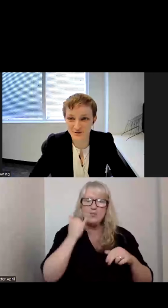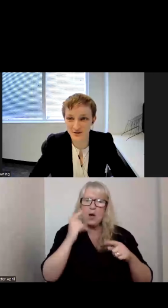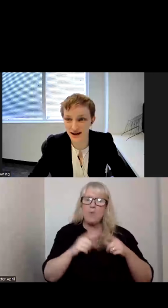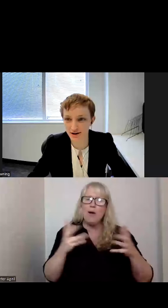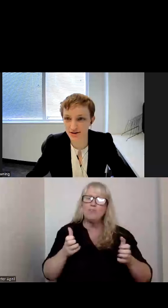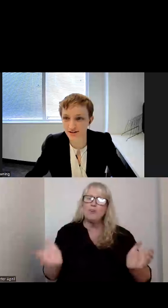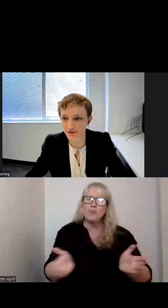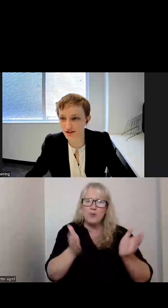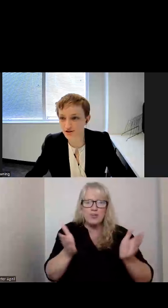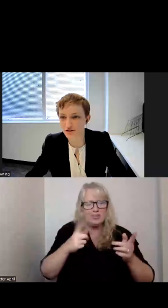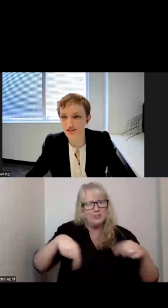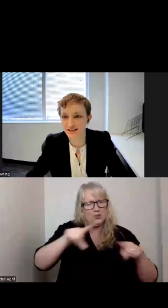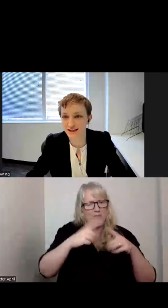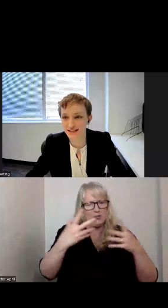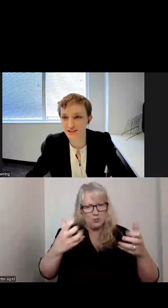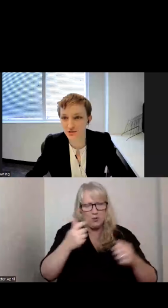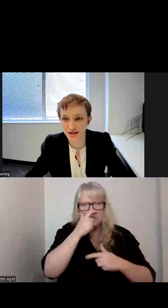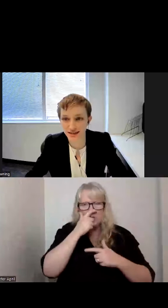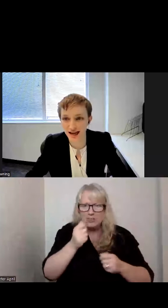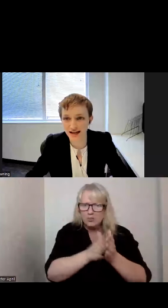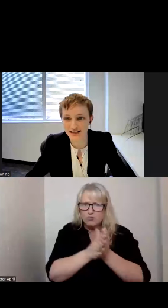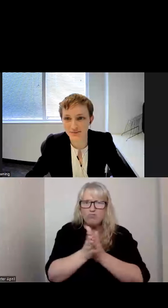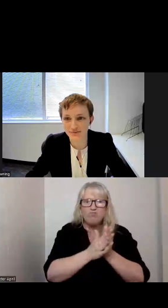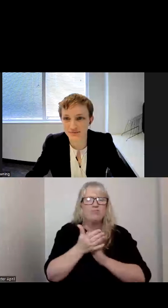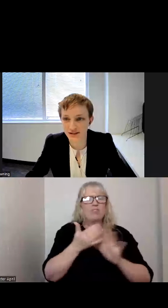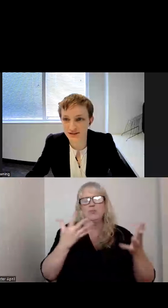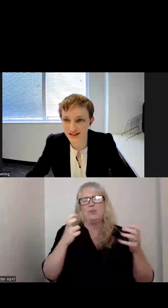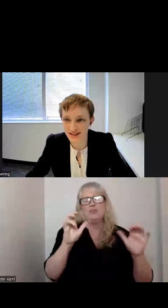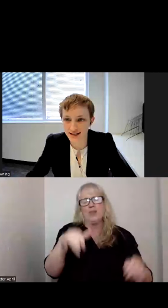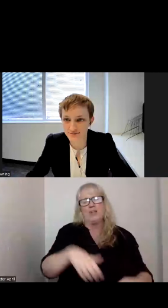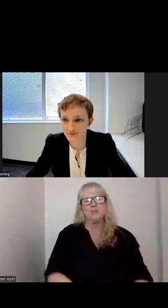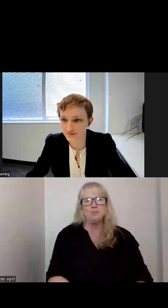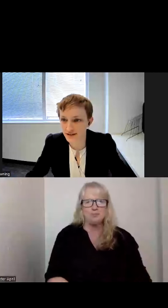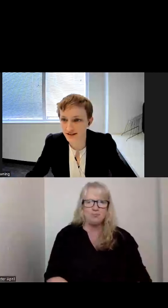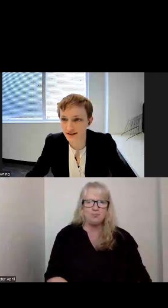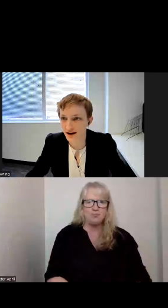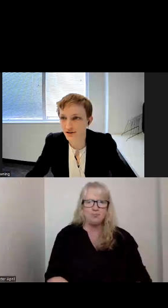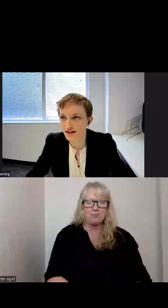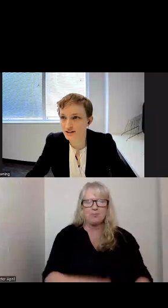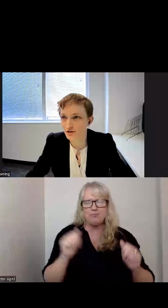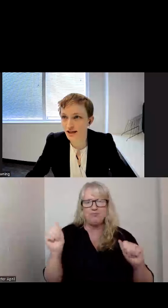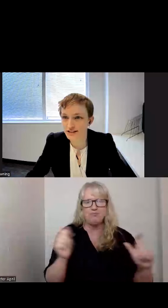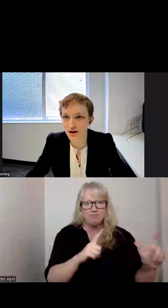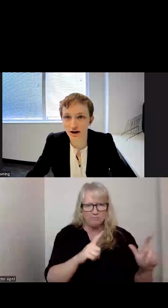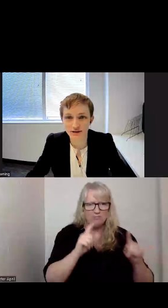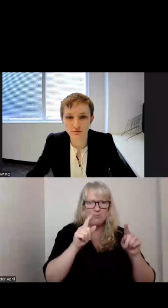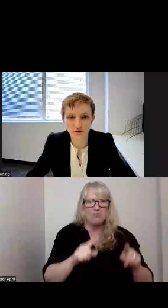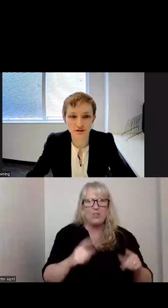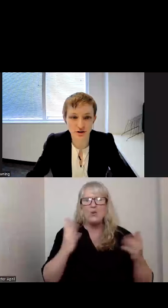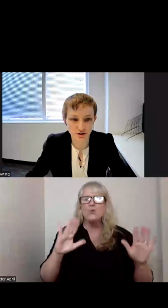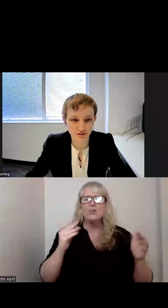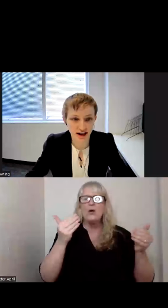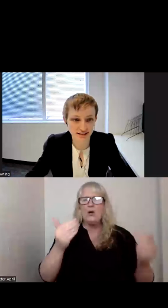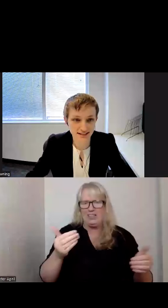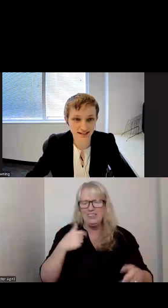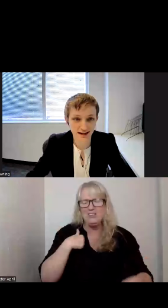WITH KAREN IF YOU ARE INTERESTED IN DOING THAT. LET'S GO AHEAD AND MOVE TO THE TRIVIA HOT SEAT.